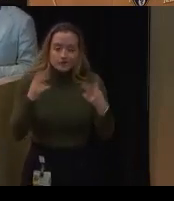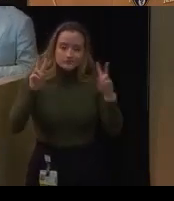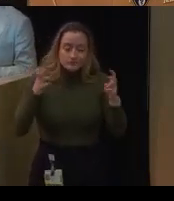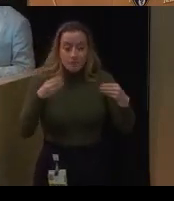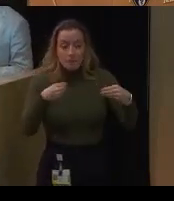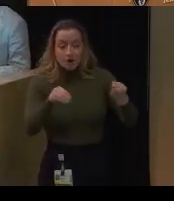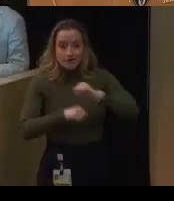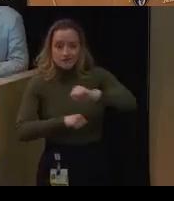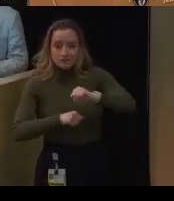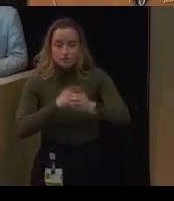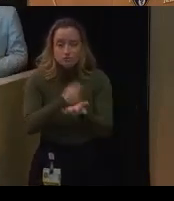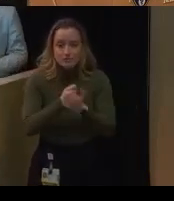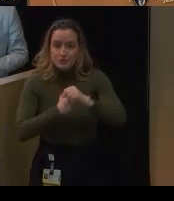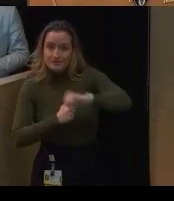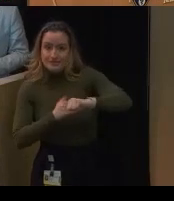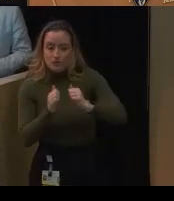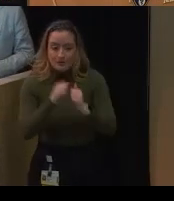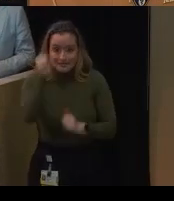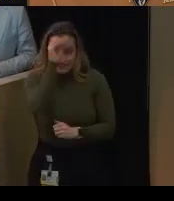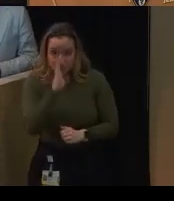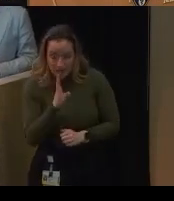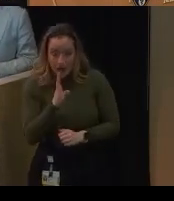theory of Mind impairments that we're seeing in schizophrenia that's contributing to social